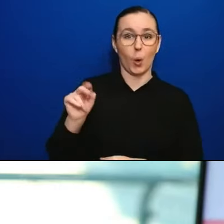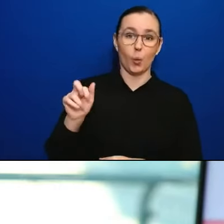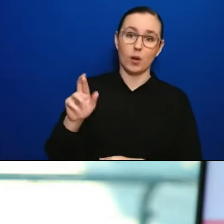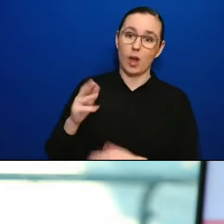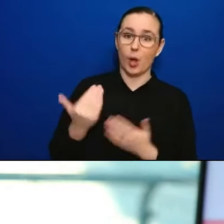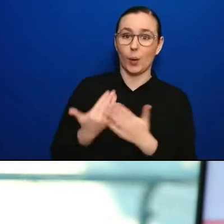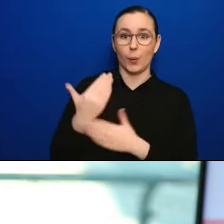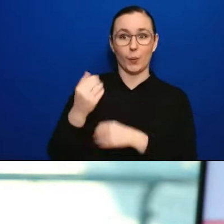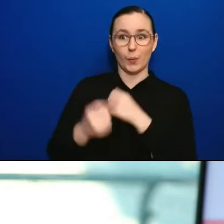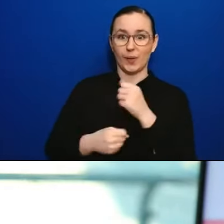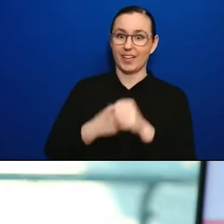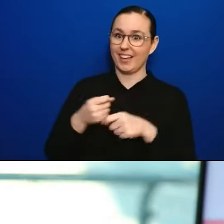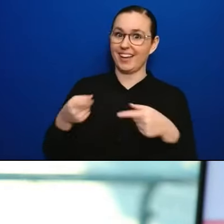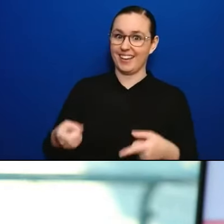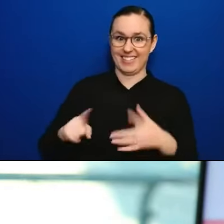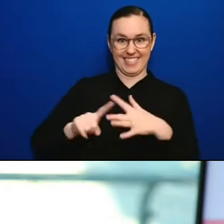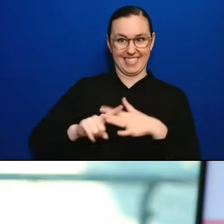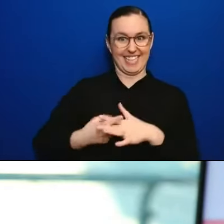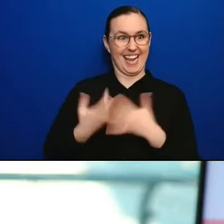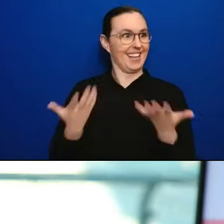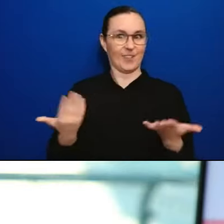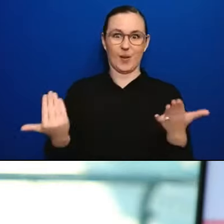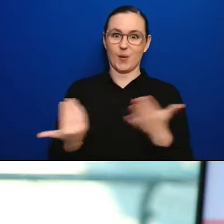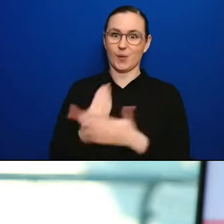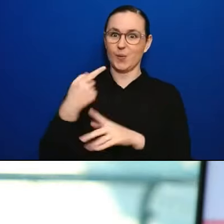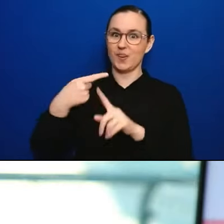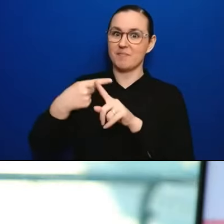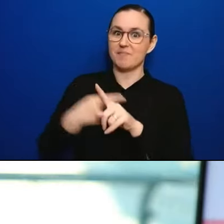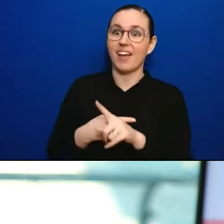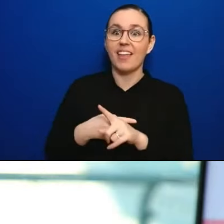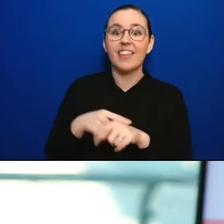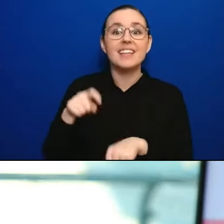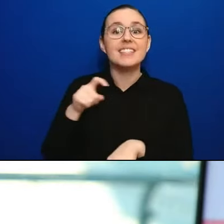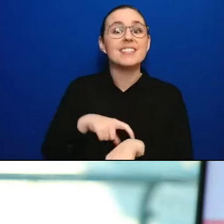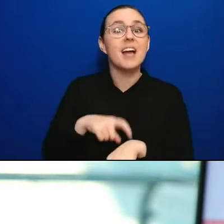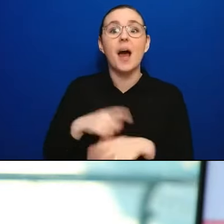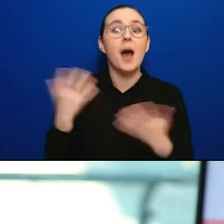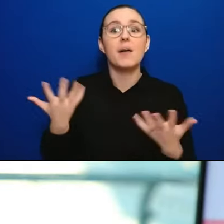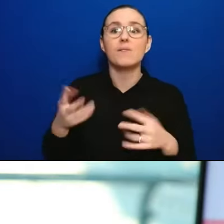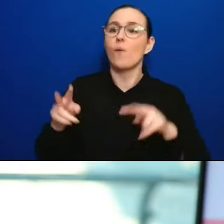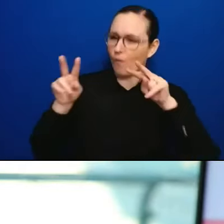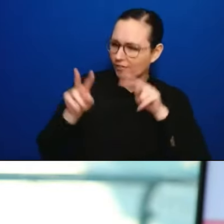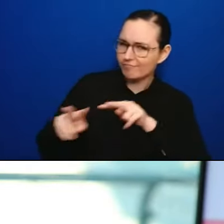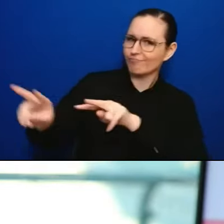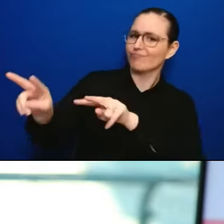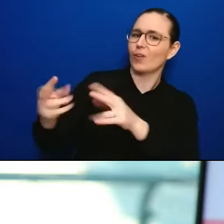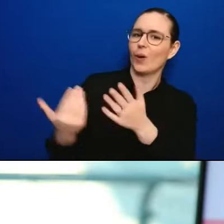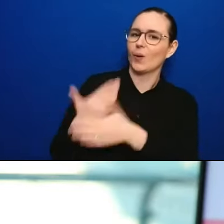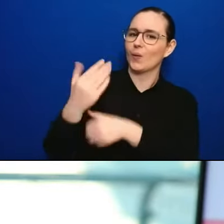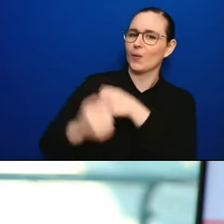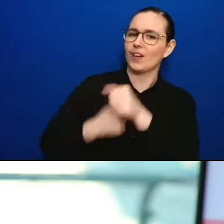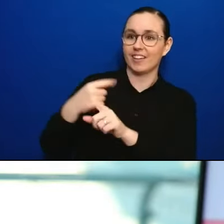It is a new lunar year, a new month, and a time for cautmonths